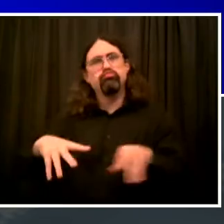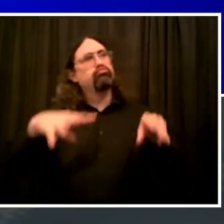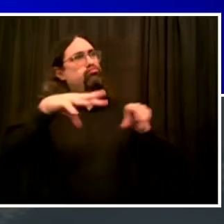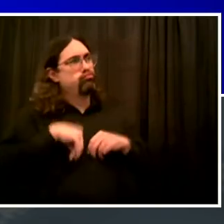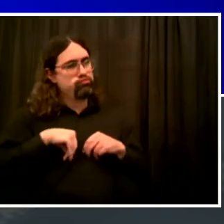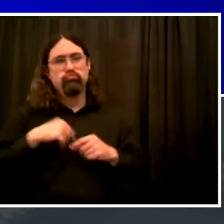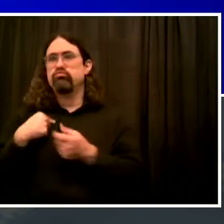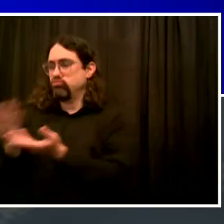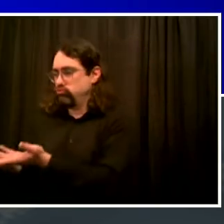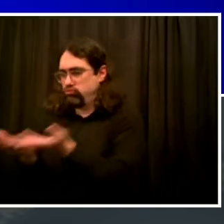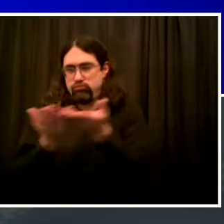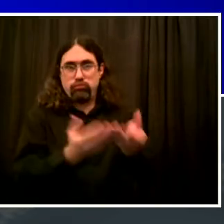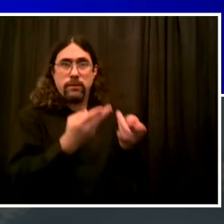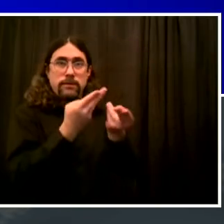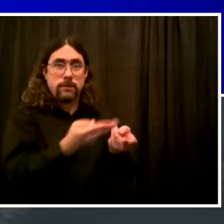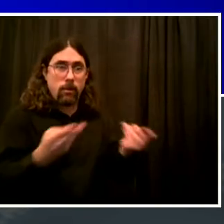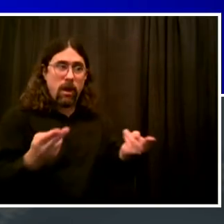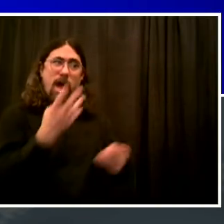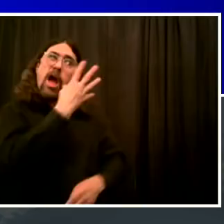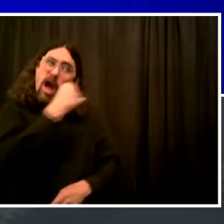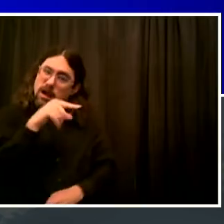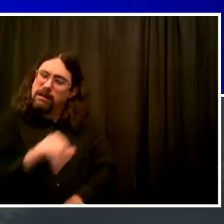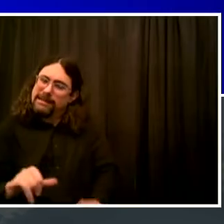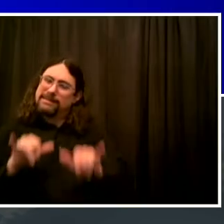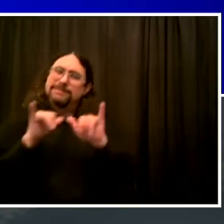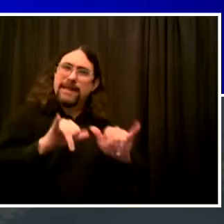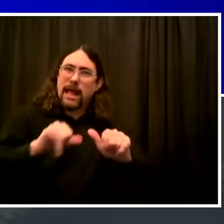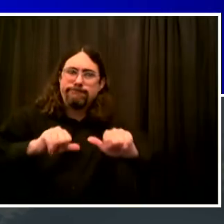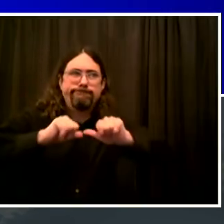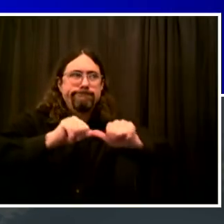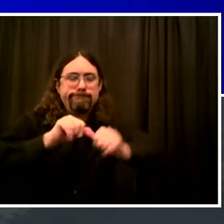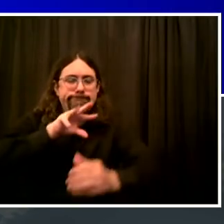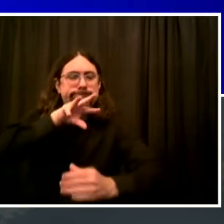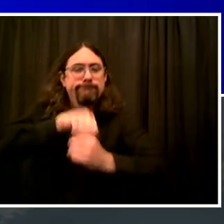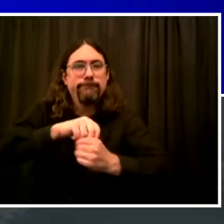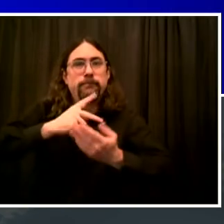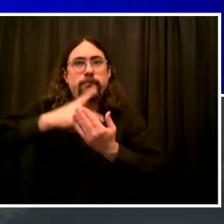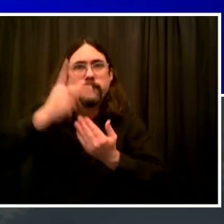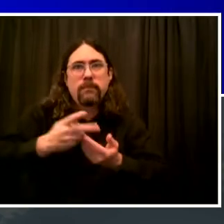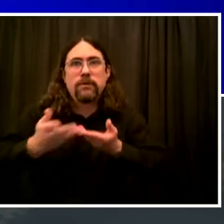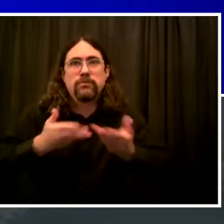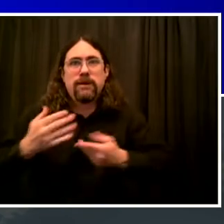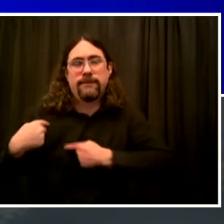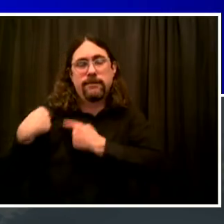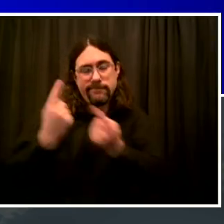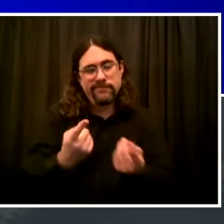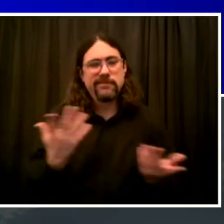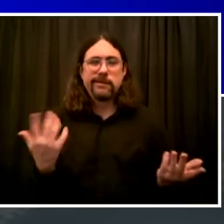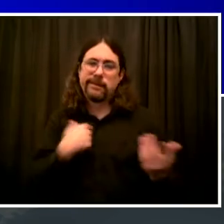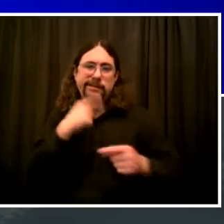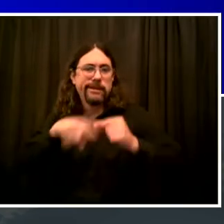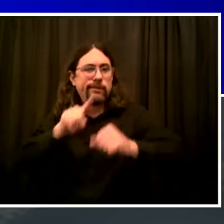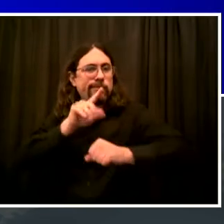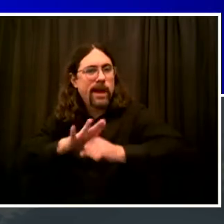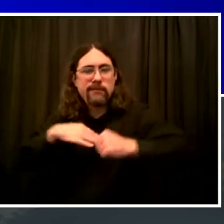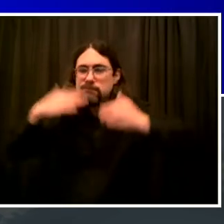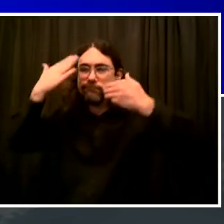AND STAYED SO ARF. THAT DOESN'T MEAN EVERY SINGLE ONE IWLL REMAIN IN FOR MONTHS A ND AYERSAH EA BD,UT THAT'S WT HAWEE'R